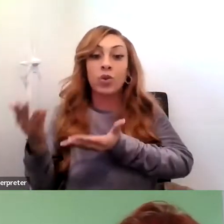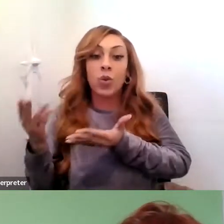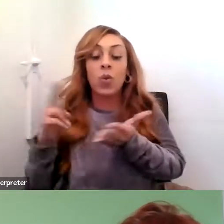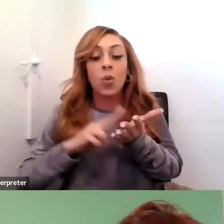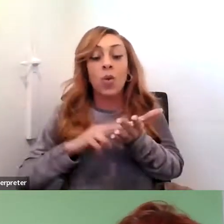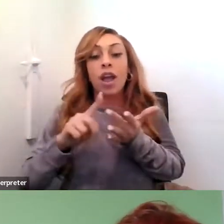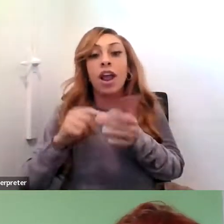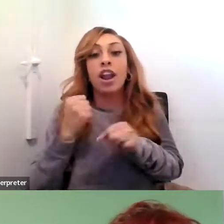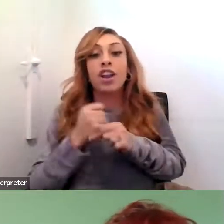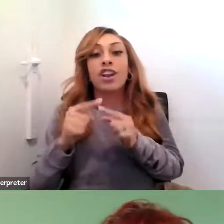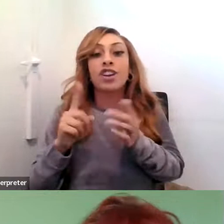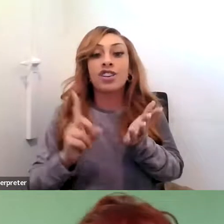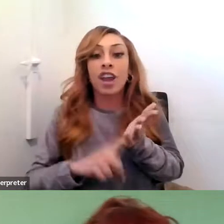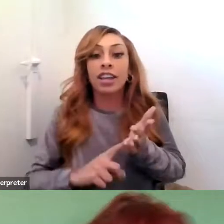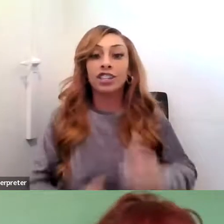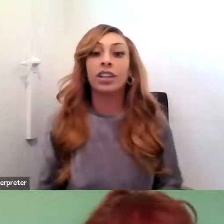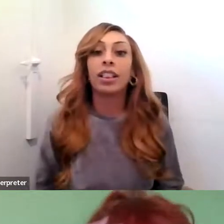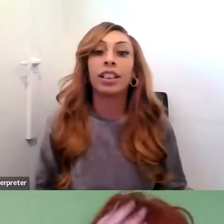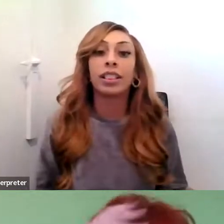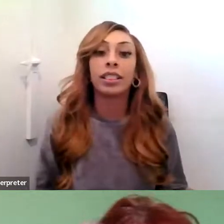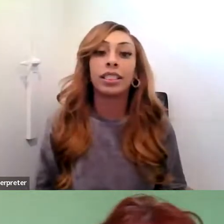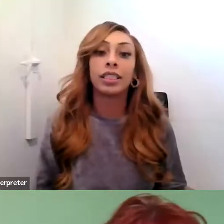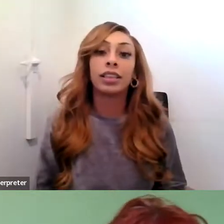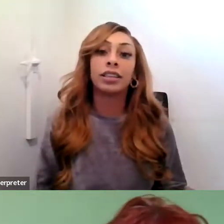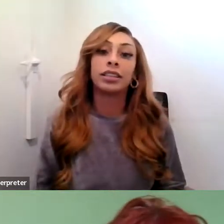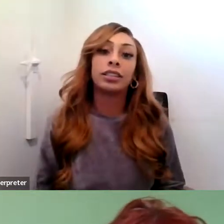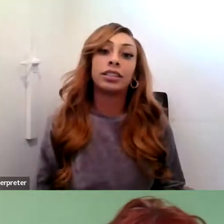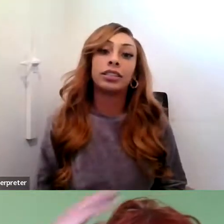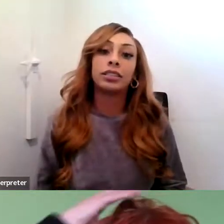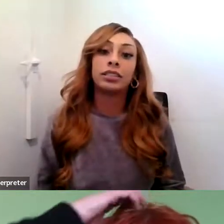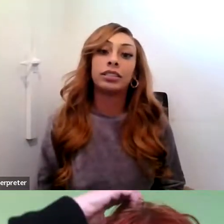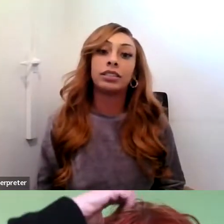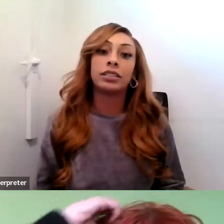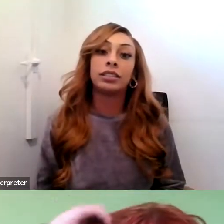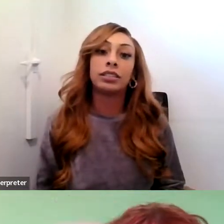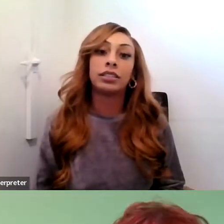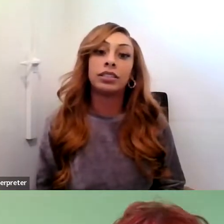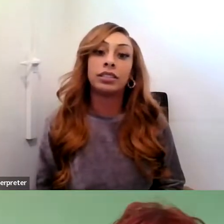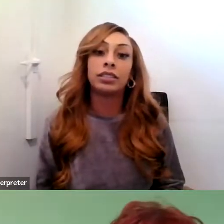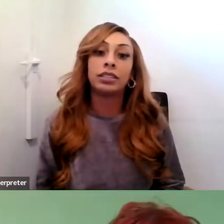if I can ask you to introduce yourselves, and then pass the mic to your colleagues for the same, please? Thank you.